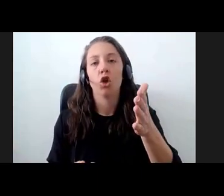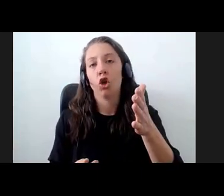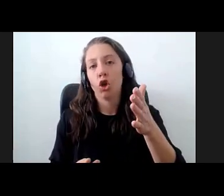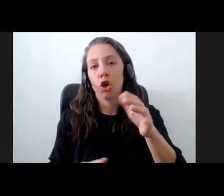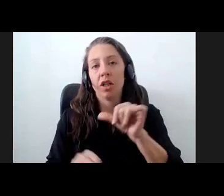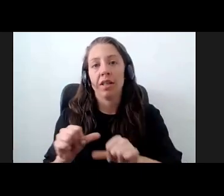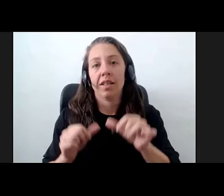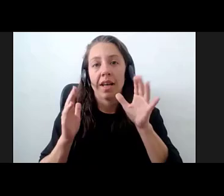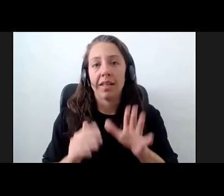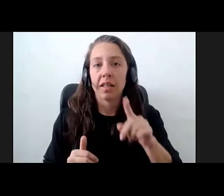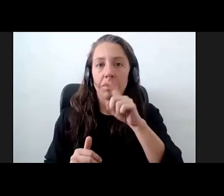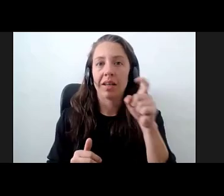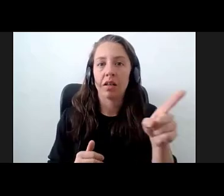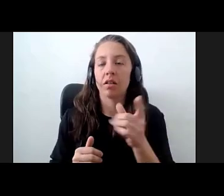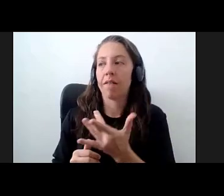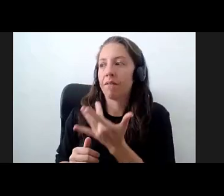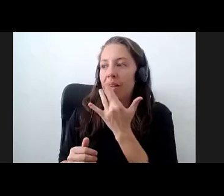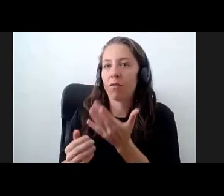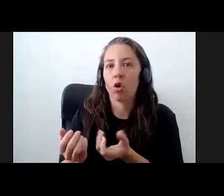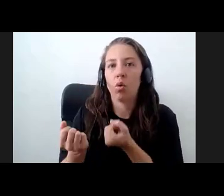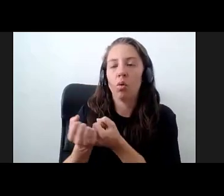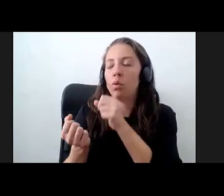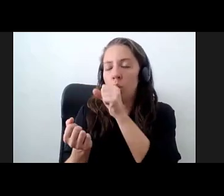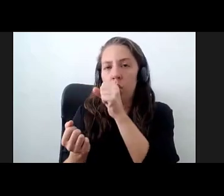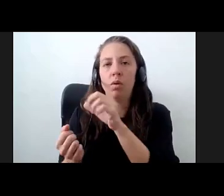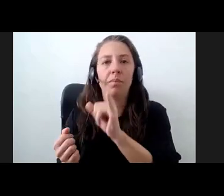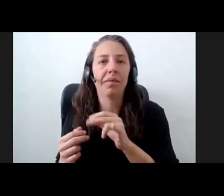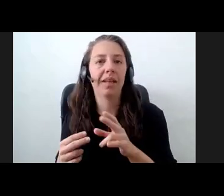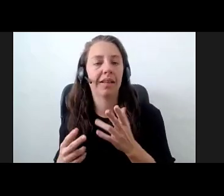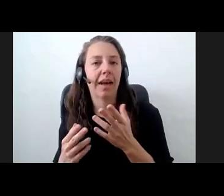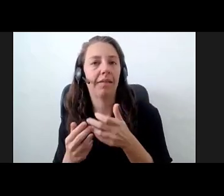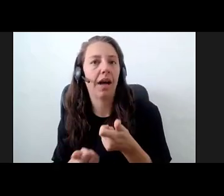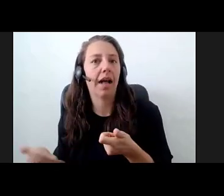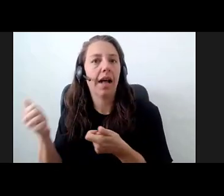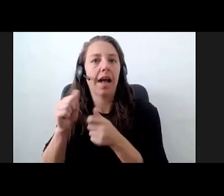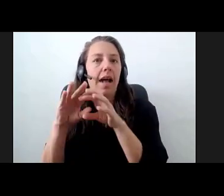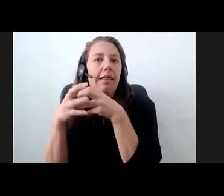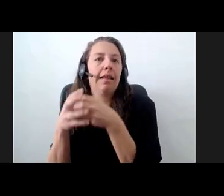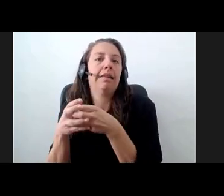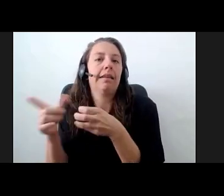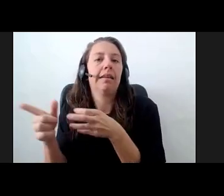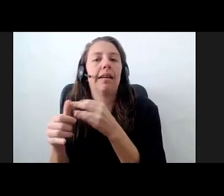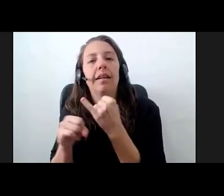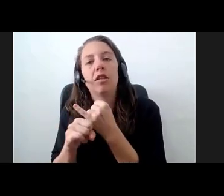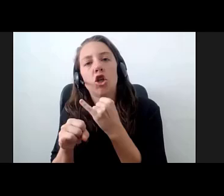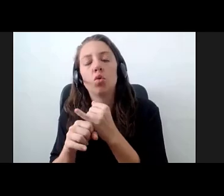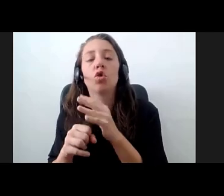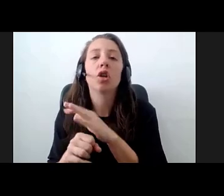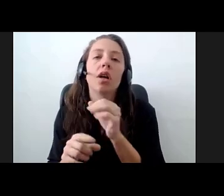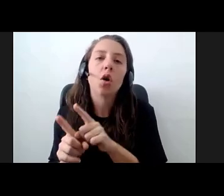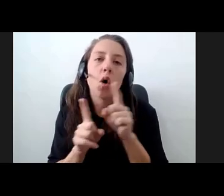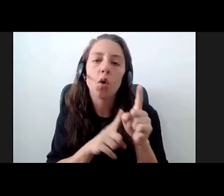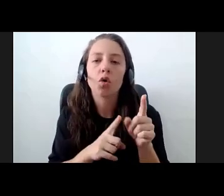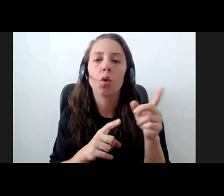you know, senior well-known sponsors and an overly narrow emphasis on traditional markers of academic success.